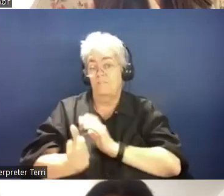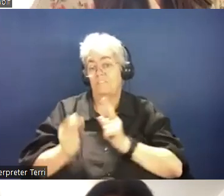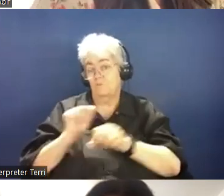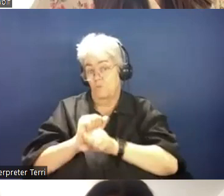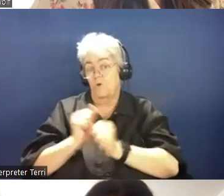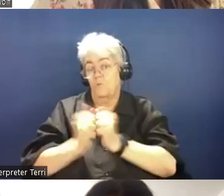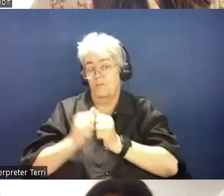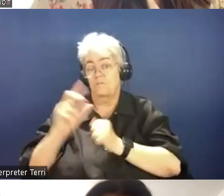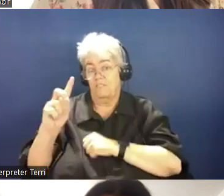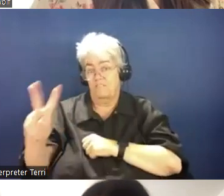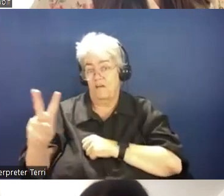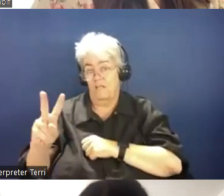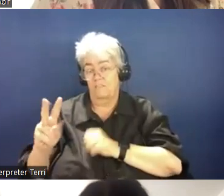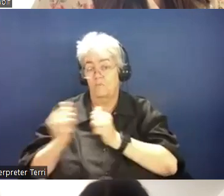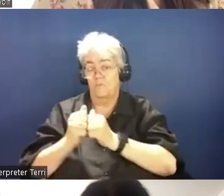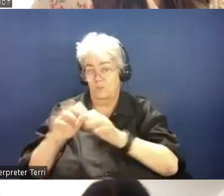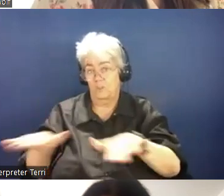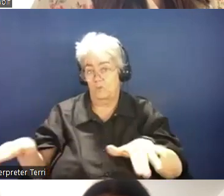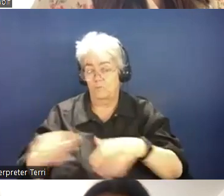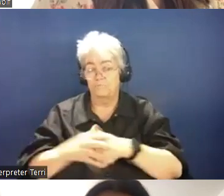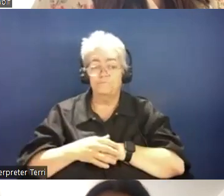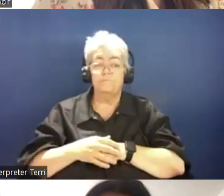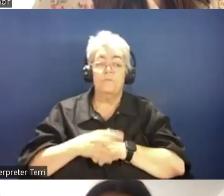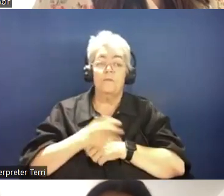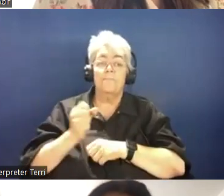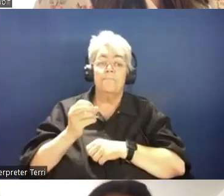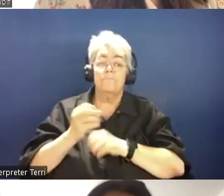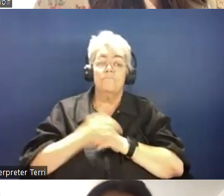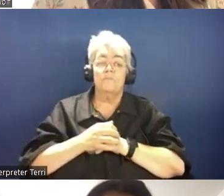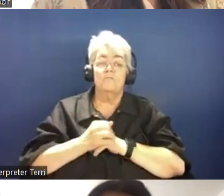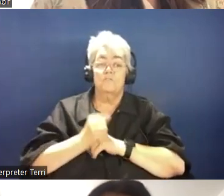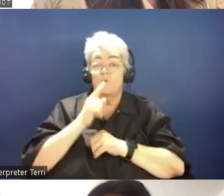So there will be opportunities for trainings through Violence